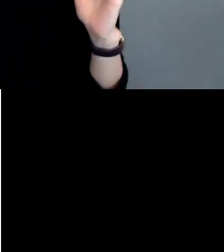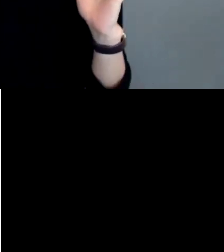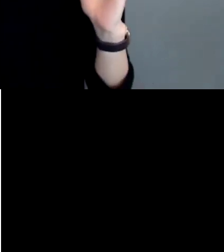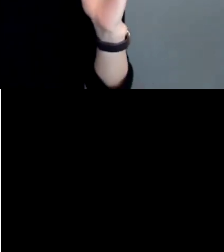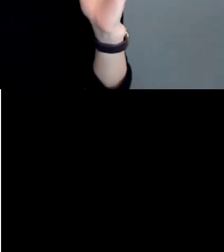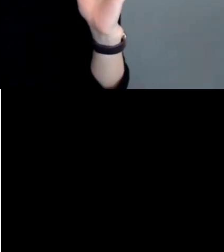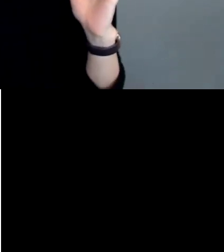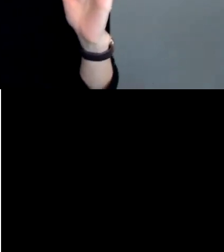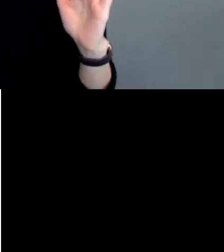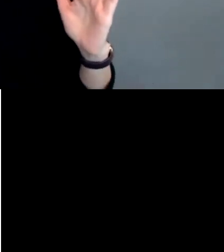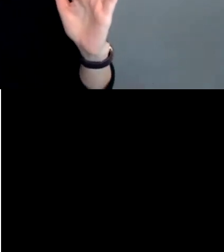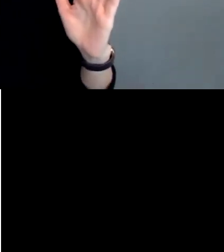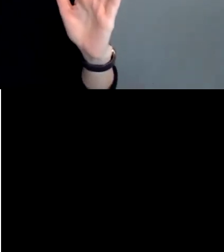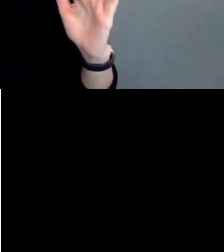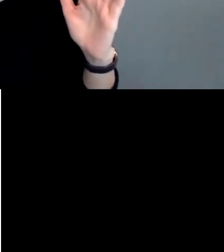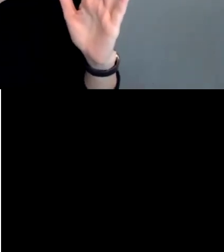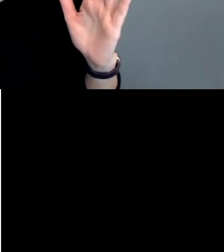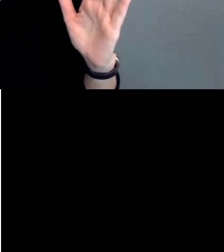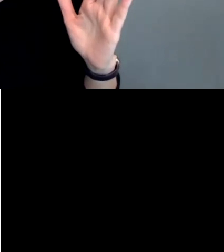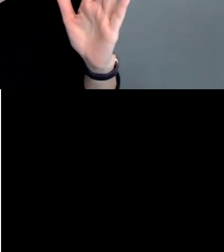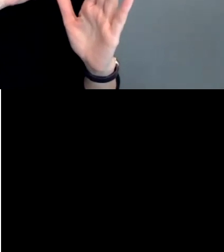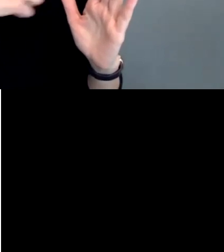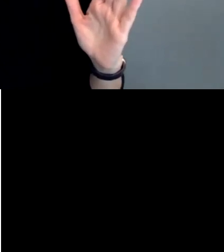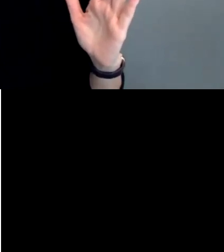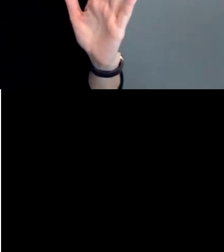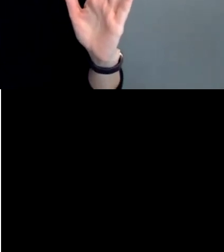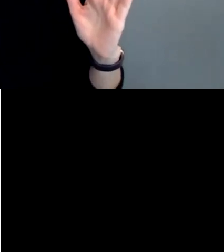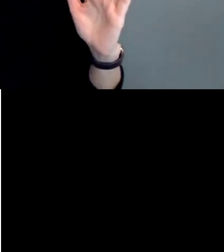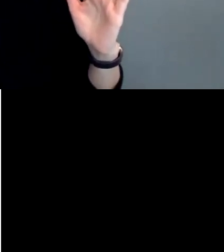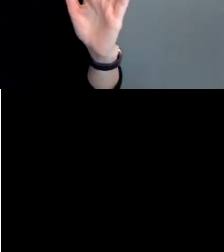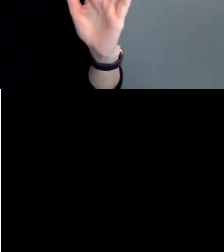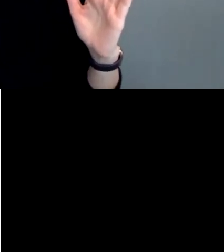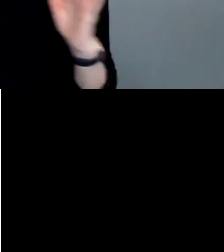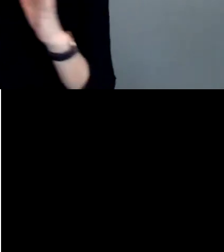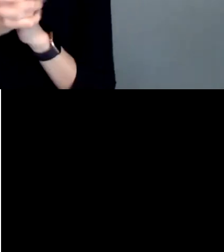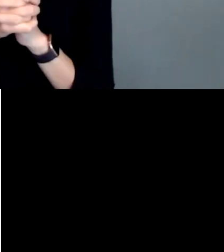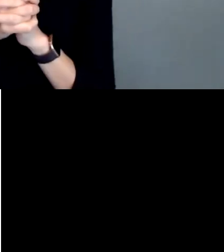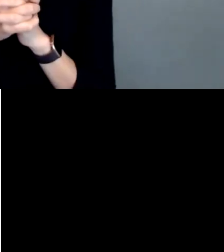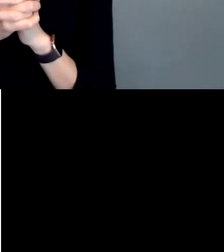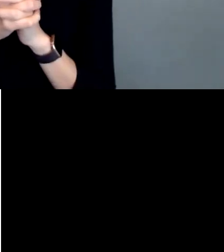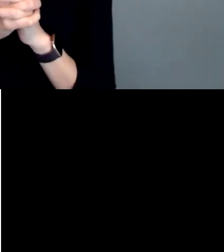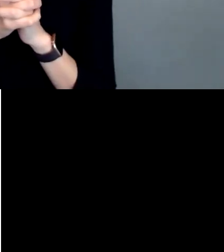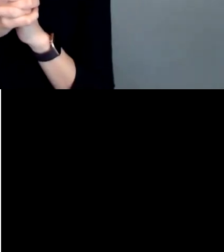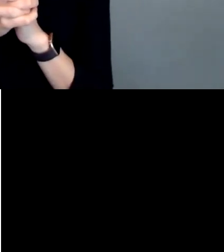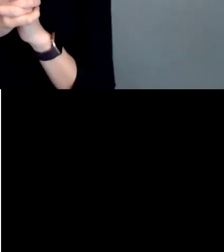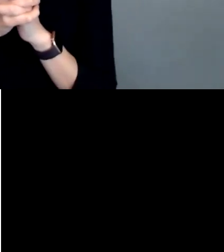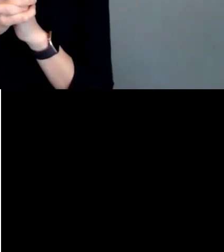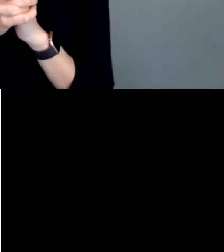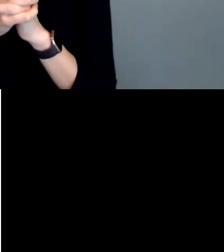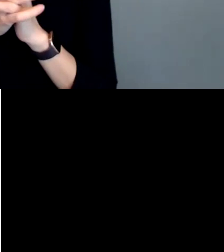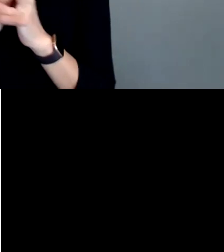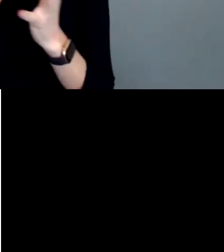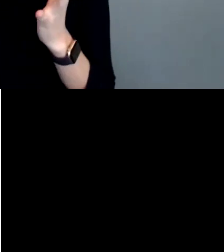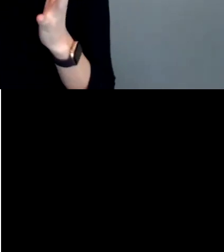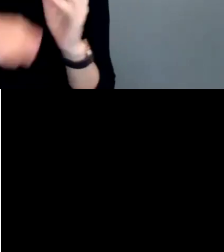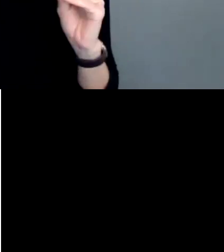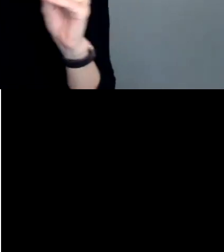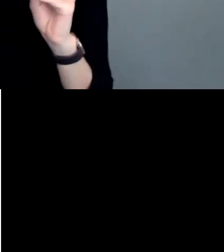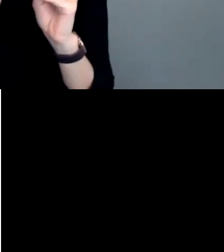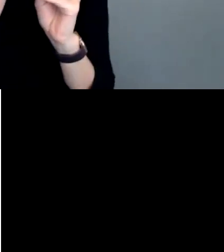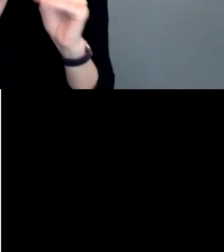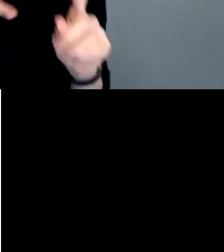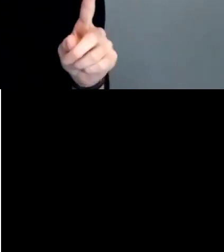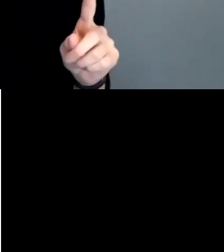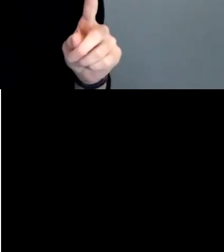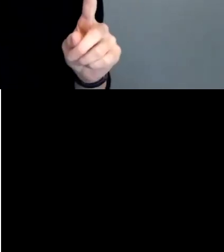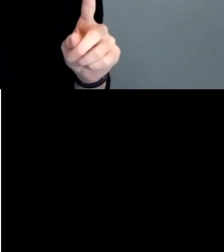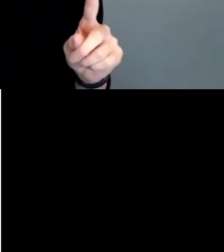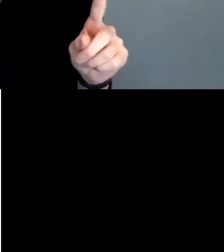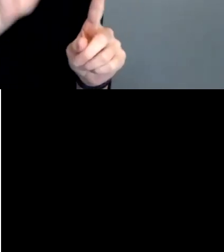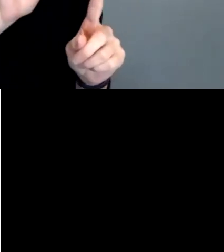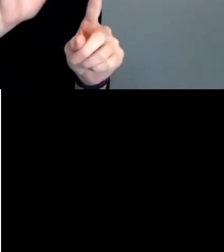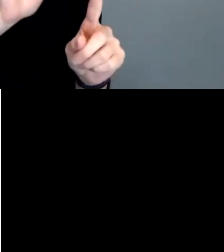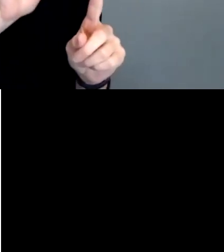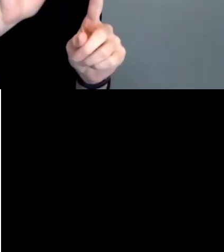I had to guess, that it was more about the parents